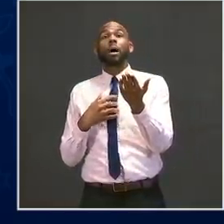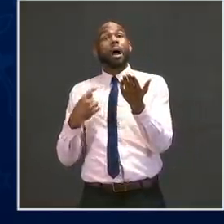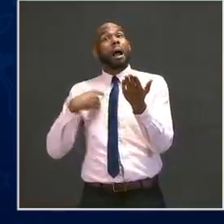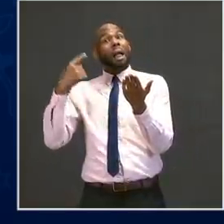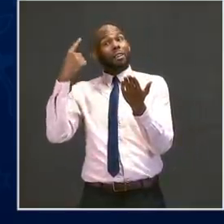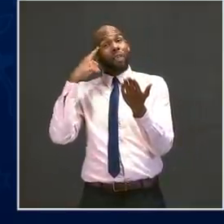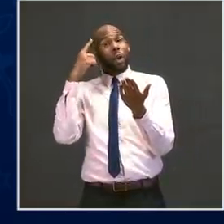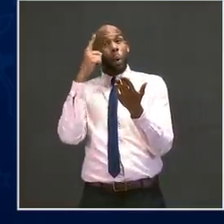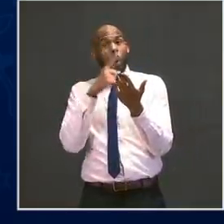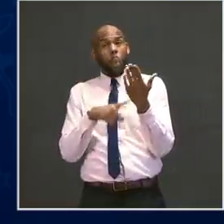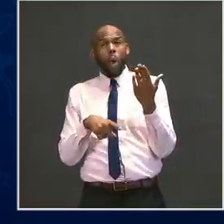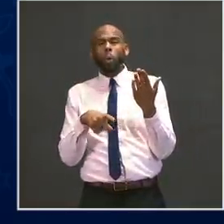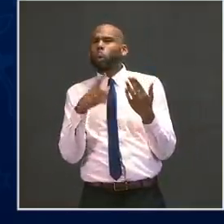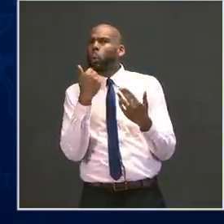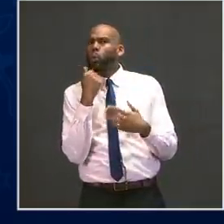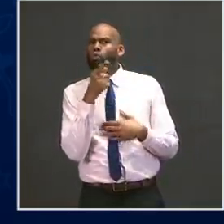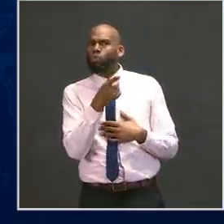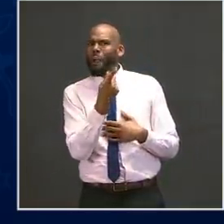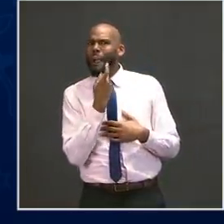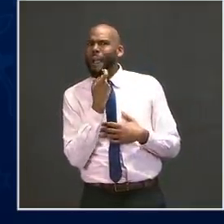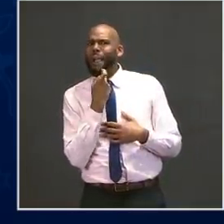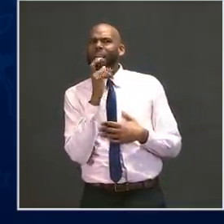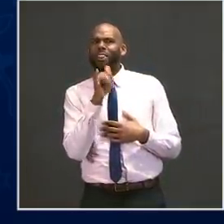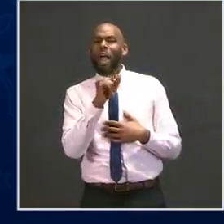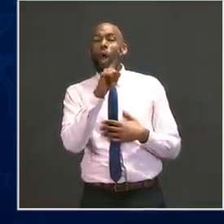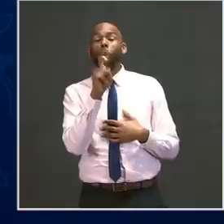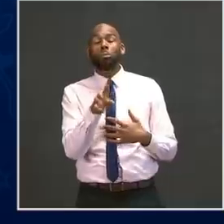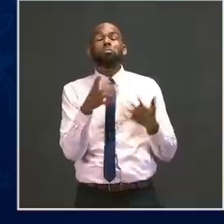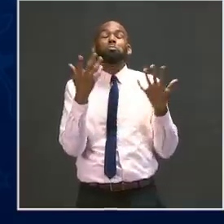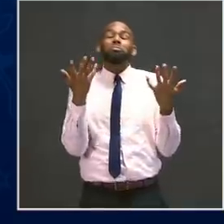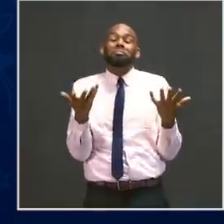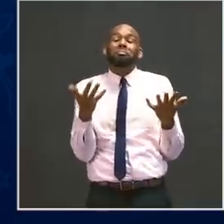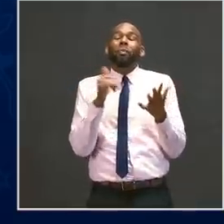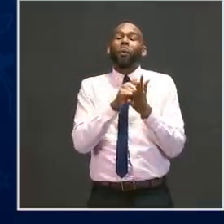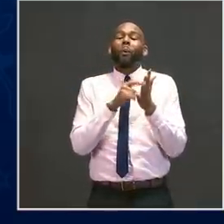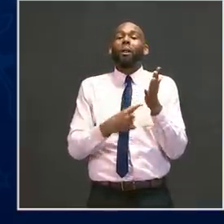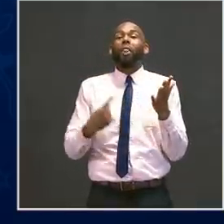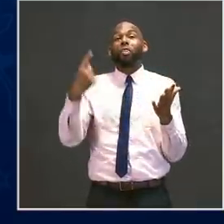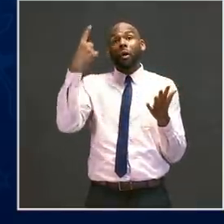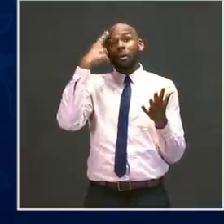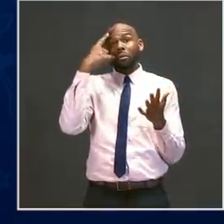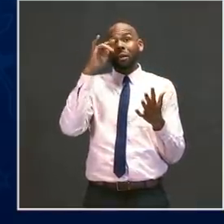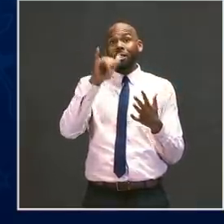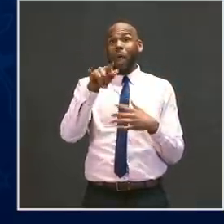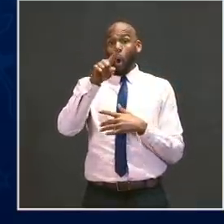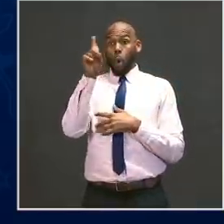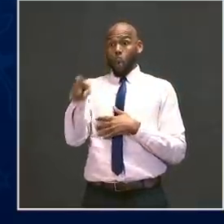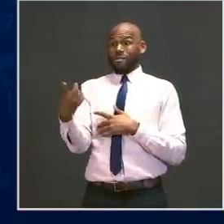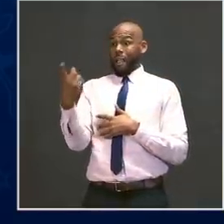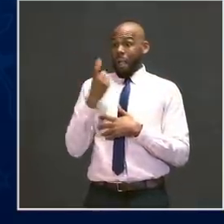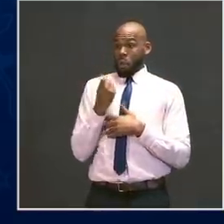did you ask the question? The Press: I did. Ms. Psaki: Okay, there you go. So the question -- that's what I thought. The question that he was asked was about the video --